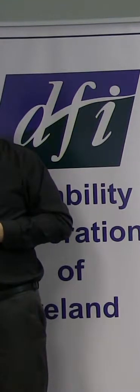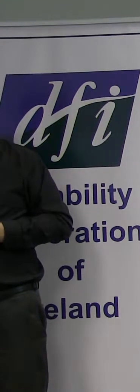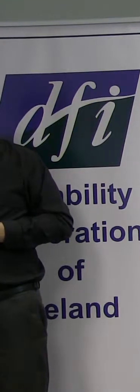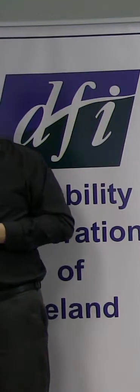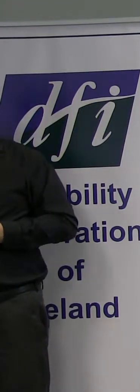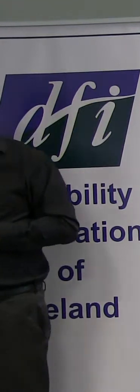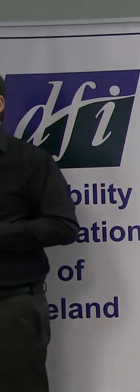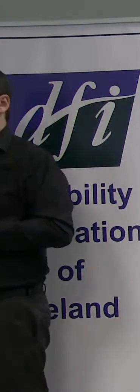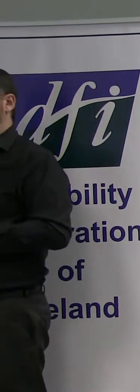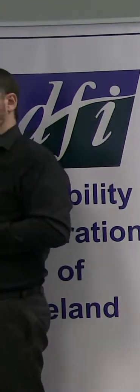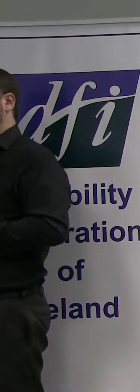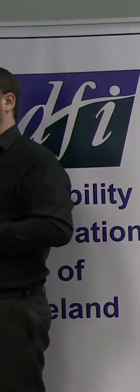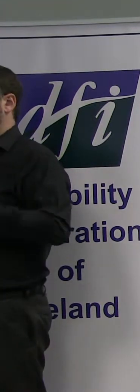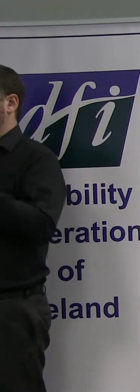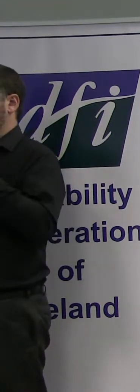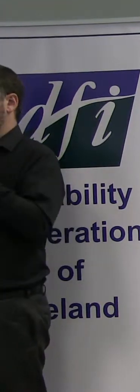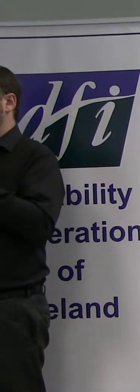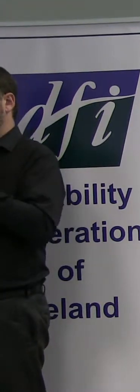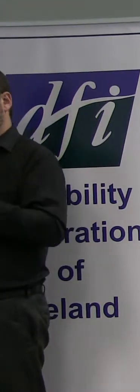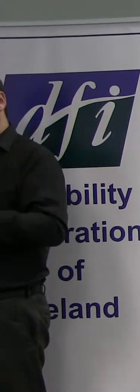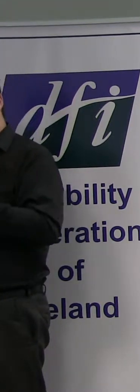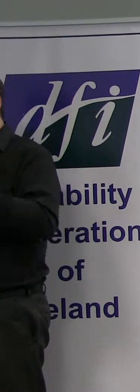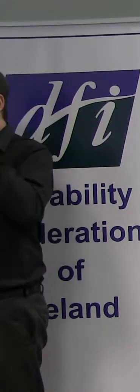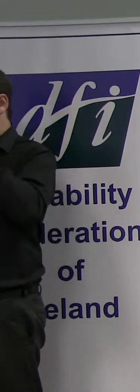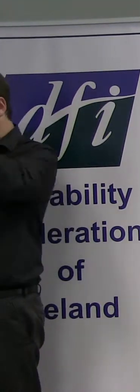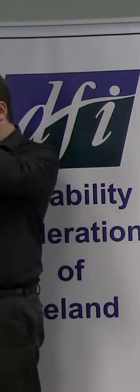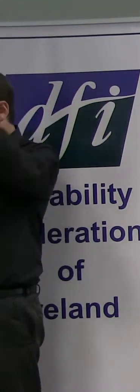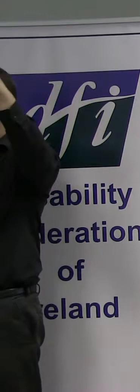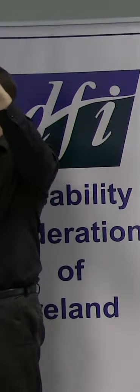members believe that our vision is of one with good people doing the work out